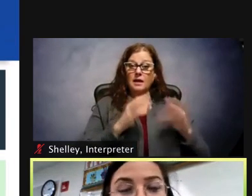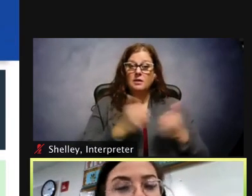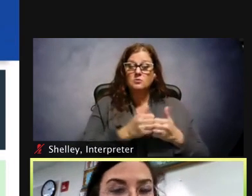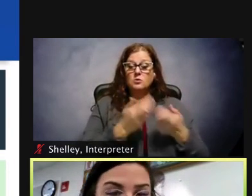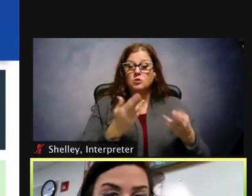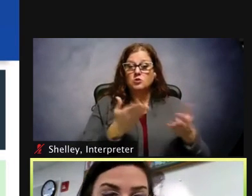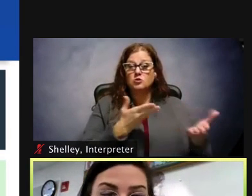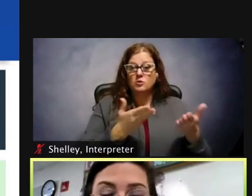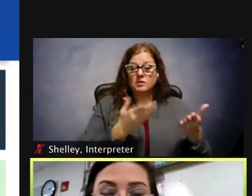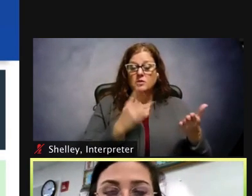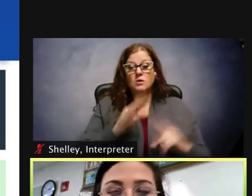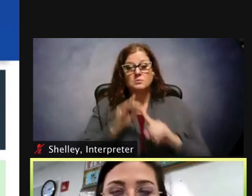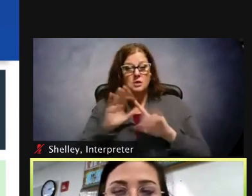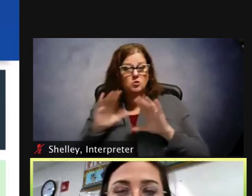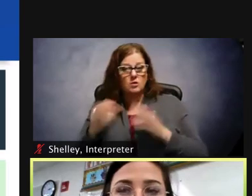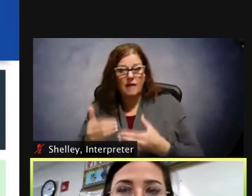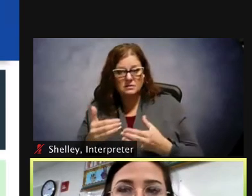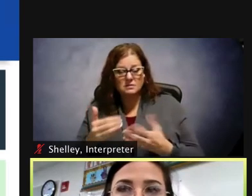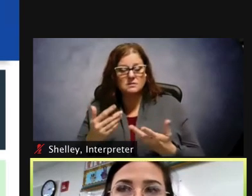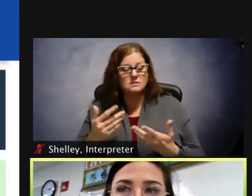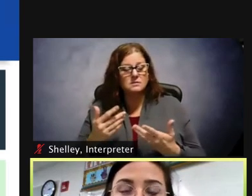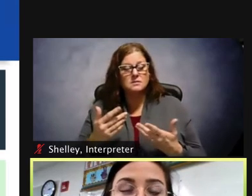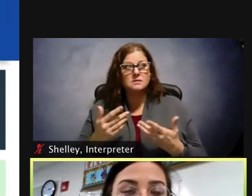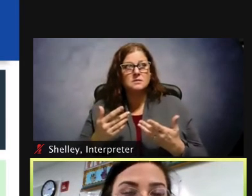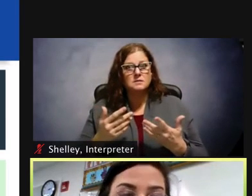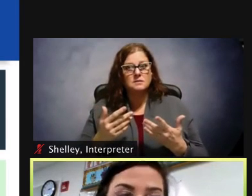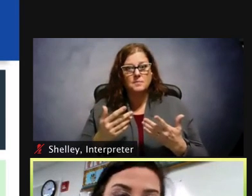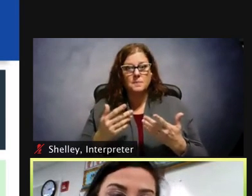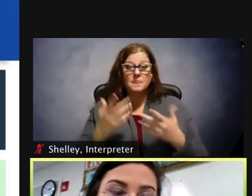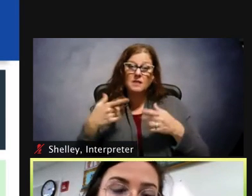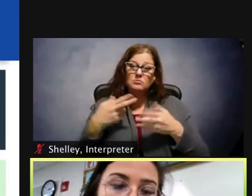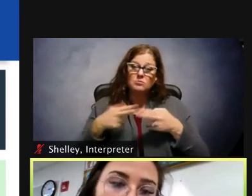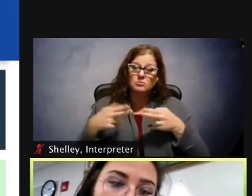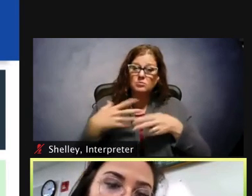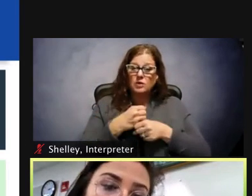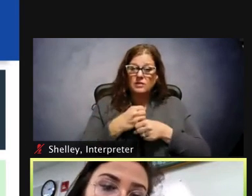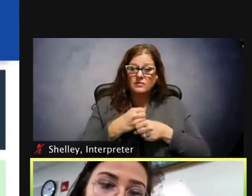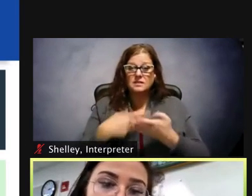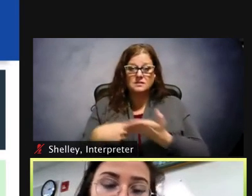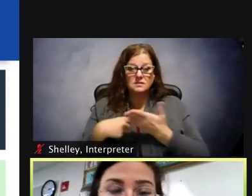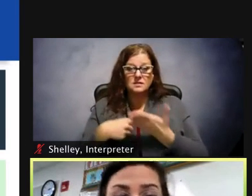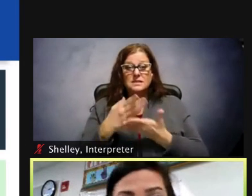a special class. So I want to just briefly talk about some of the things that we've been doing